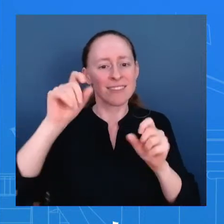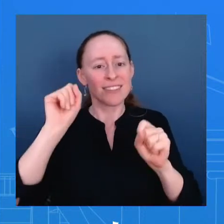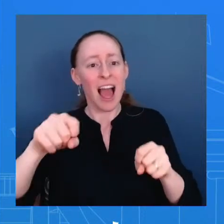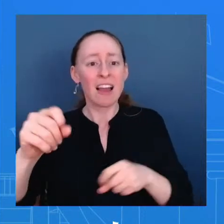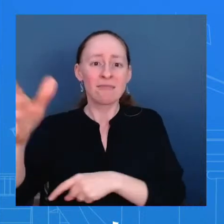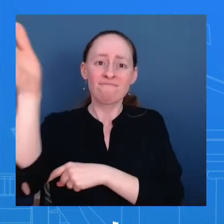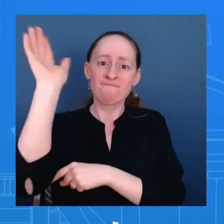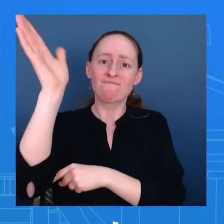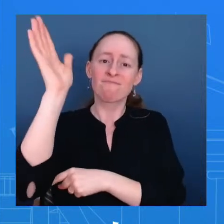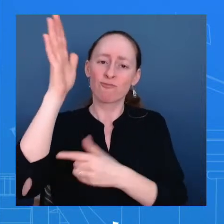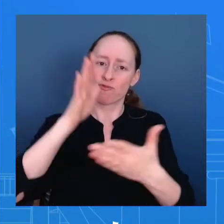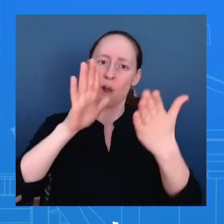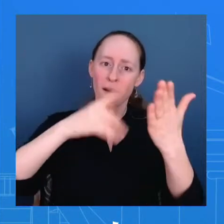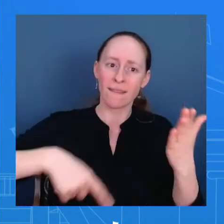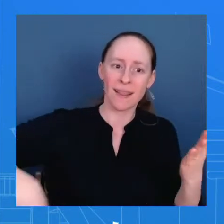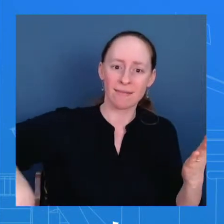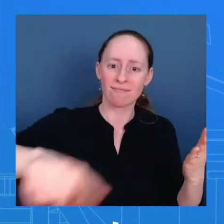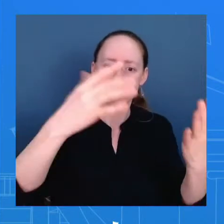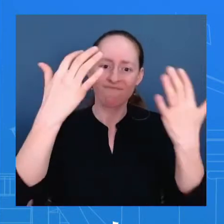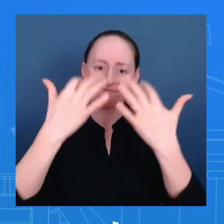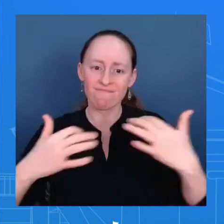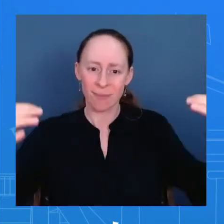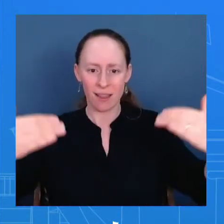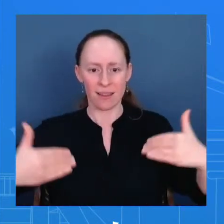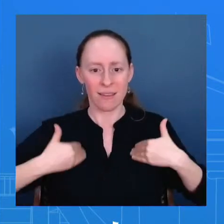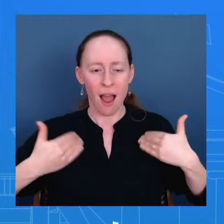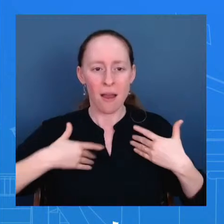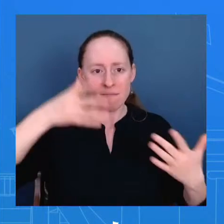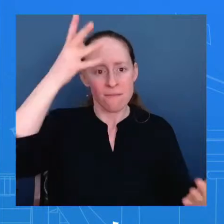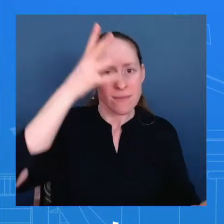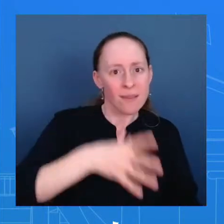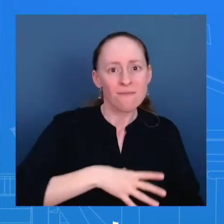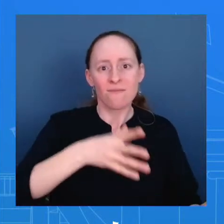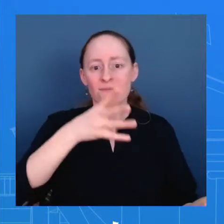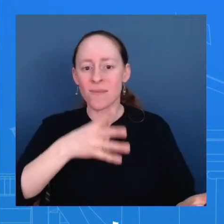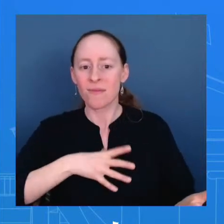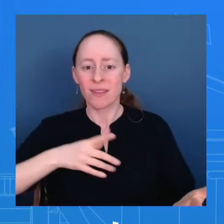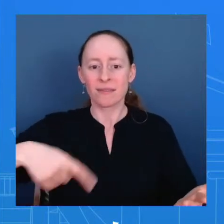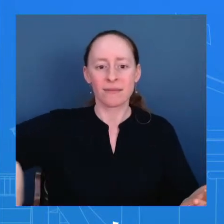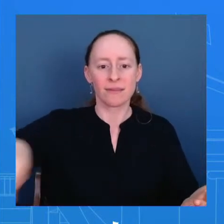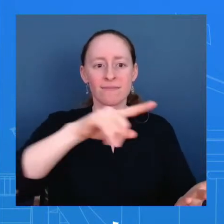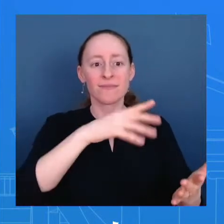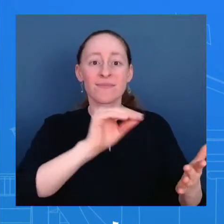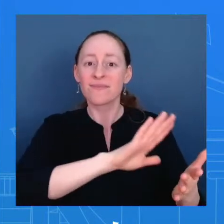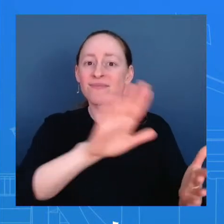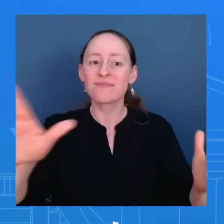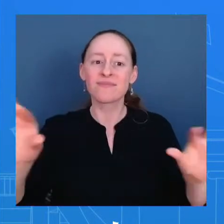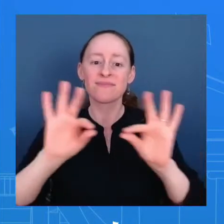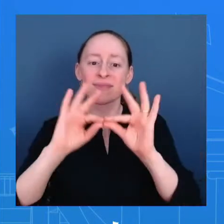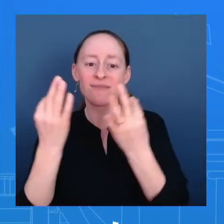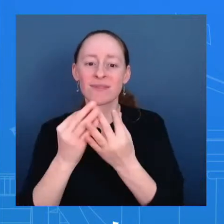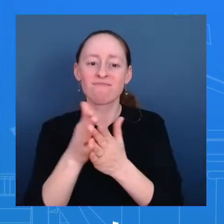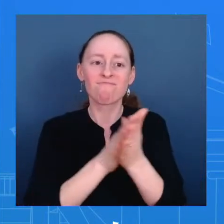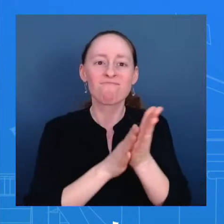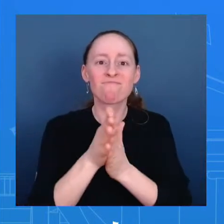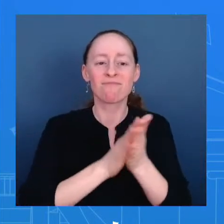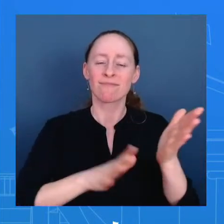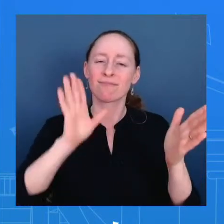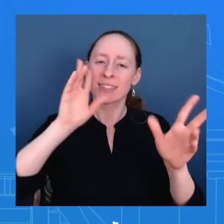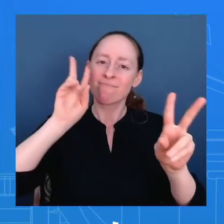and women who -- young men and their families, who are going to go out and help change the world -- yeah, I'm sure it did factor in his decision to make -- to make the move down there.